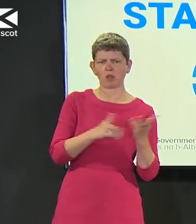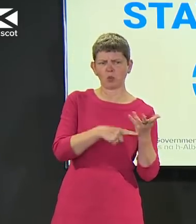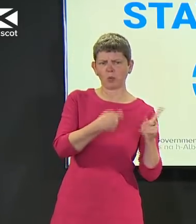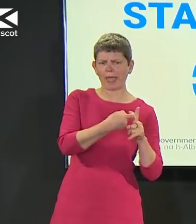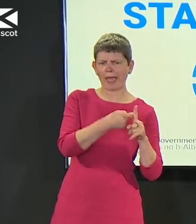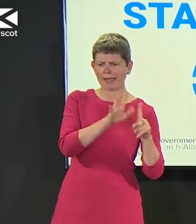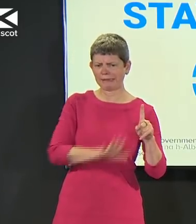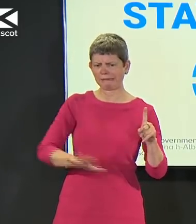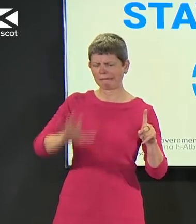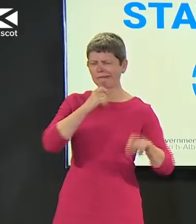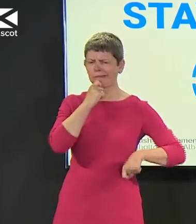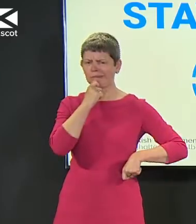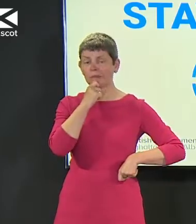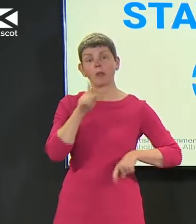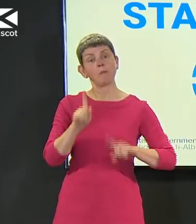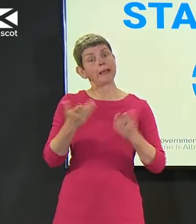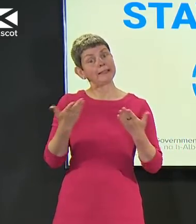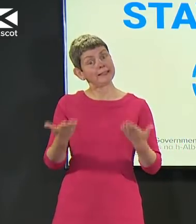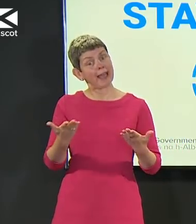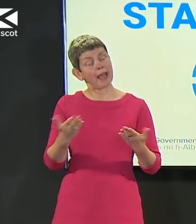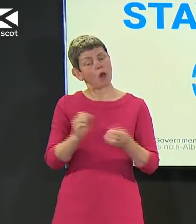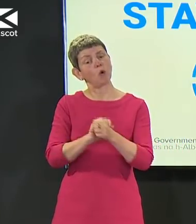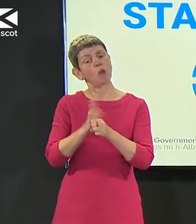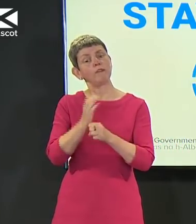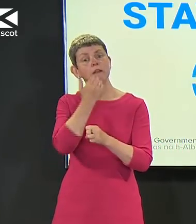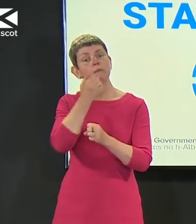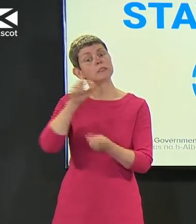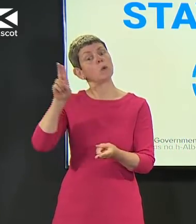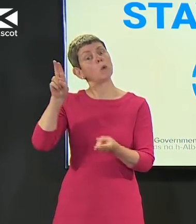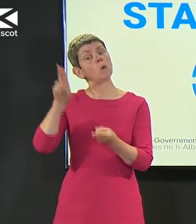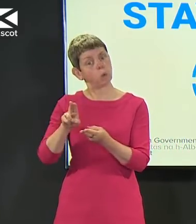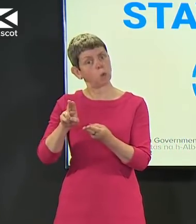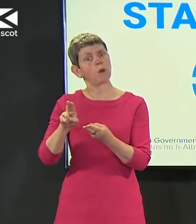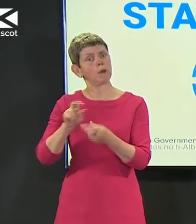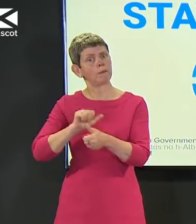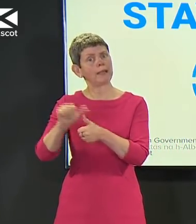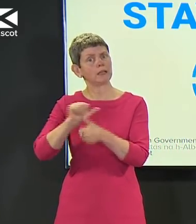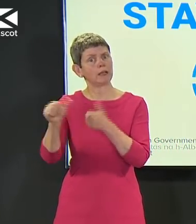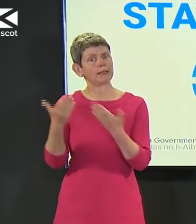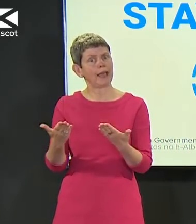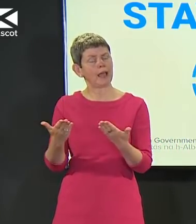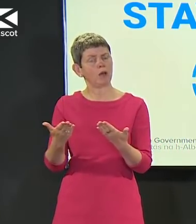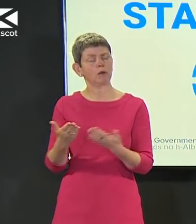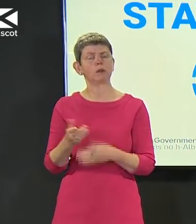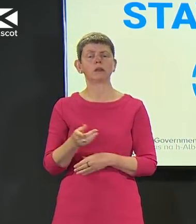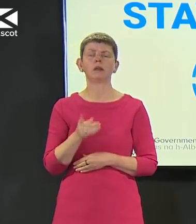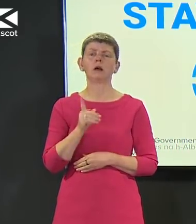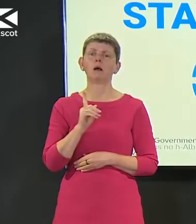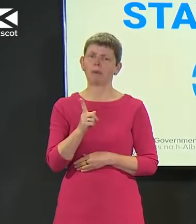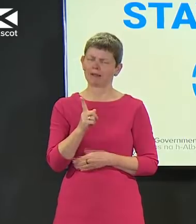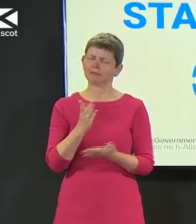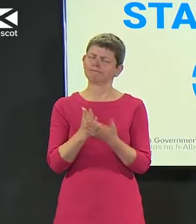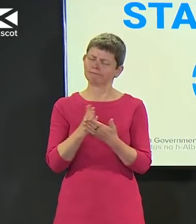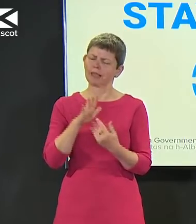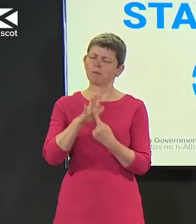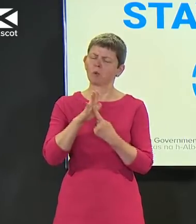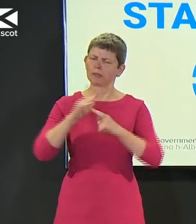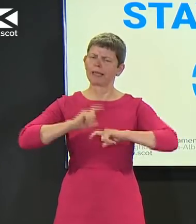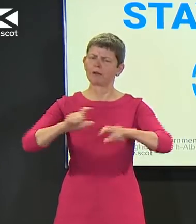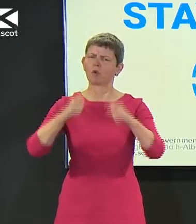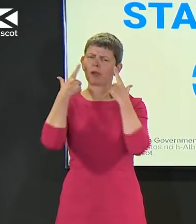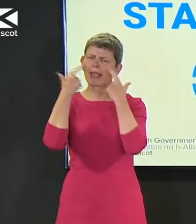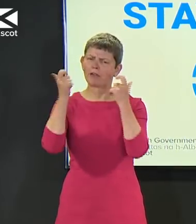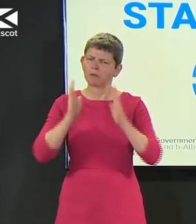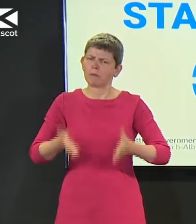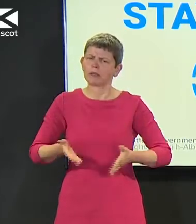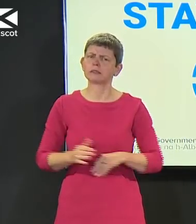markedly and more consistently but that is one reason to be cautious but we've also seen over